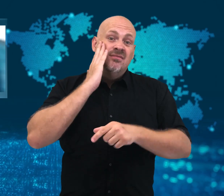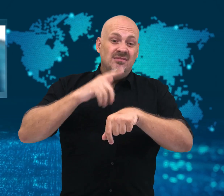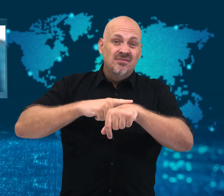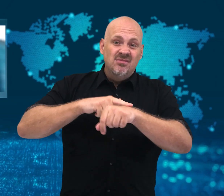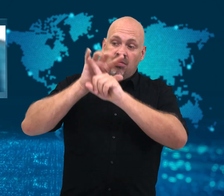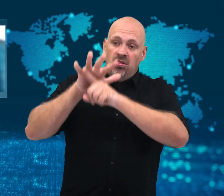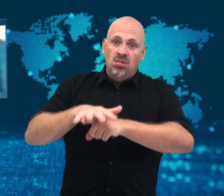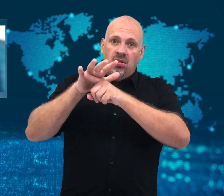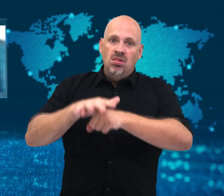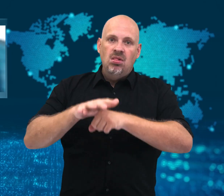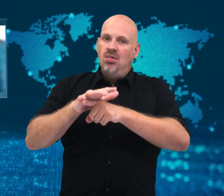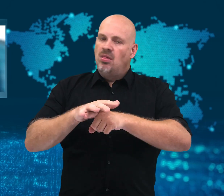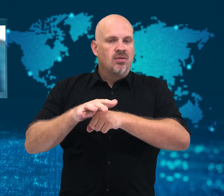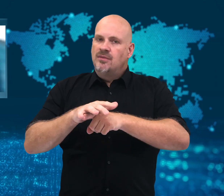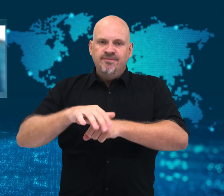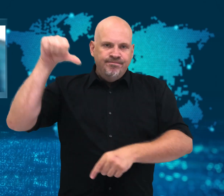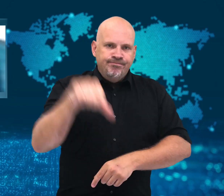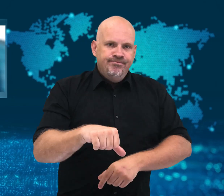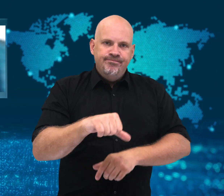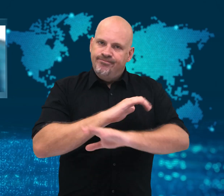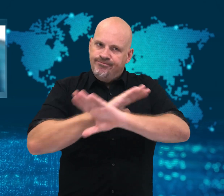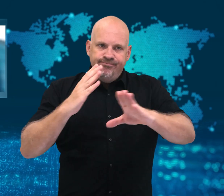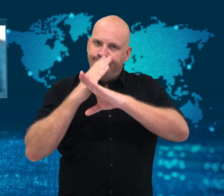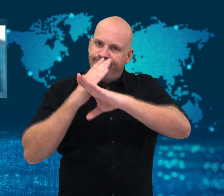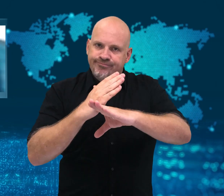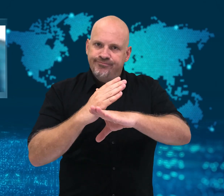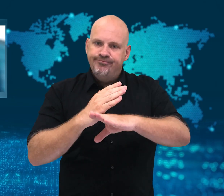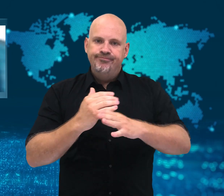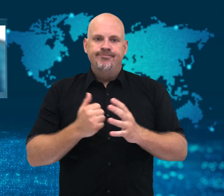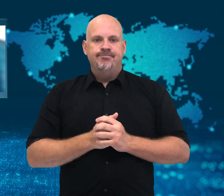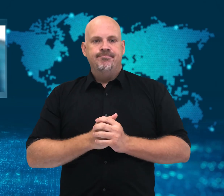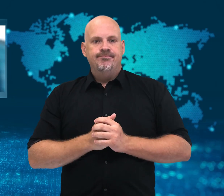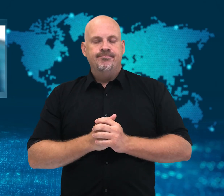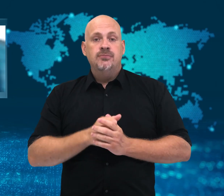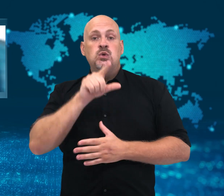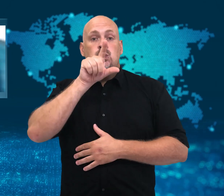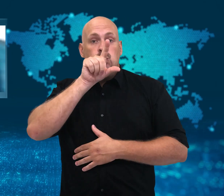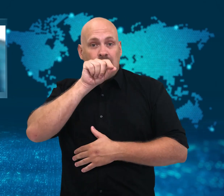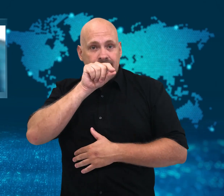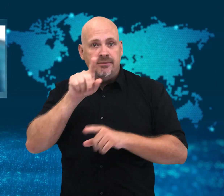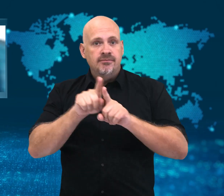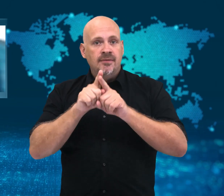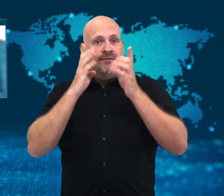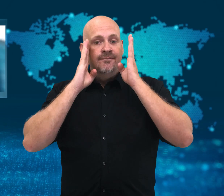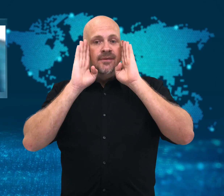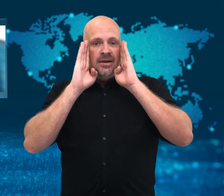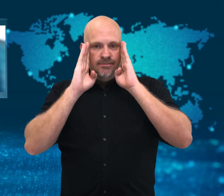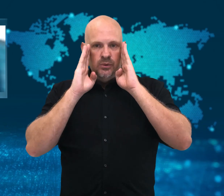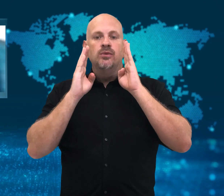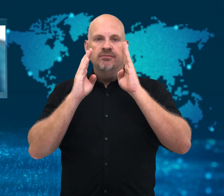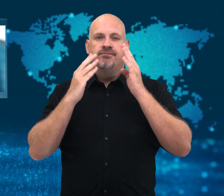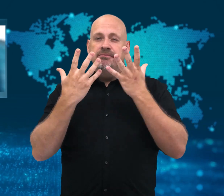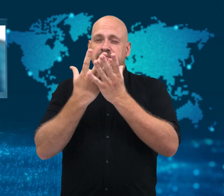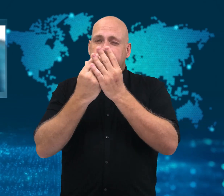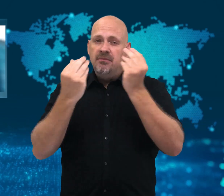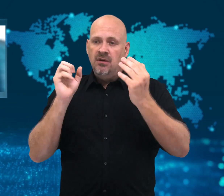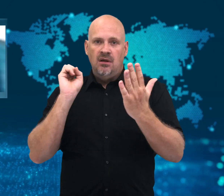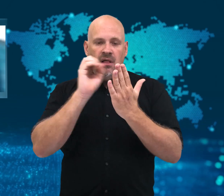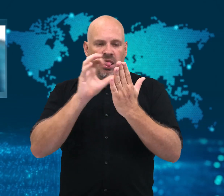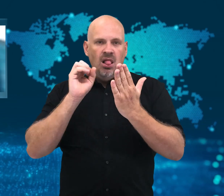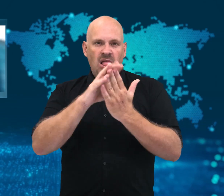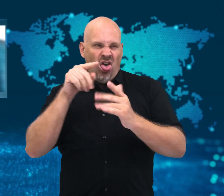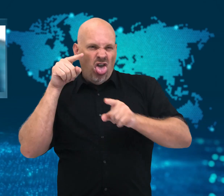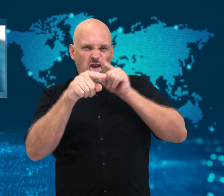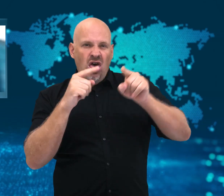Twitter and Facebook have taken down thousands of posts and